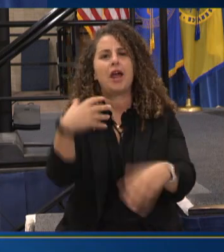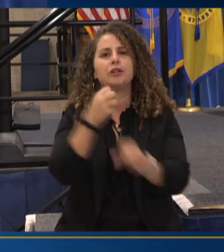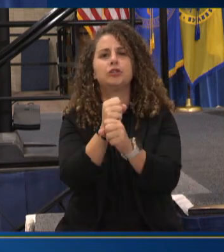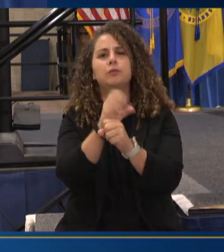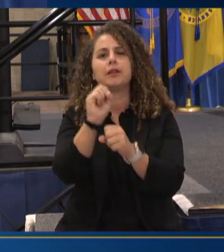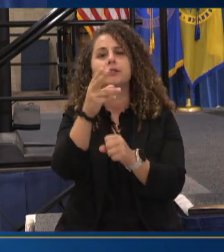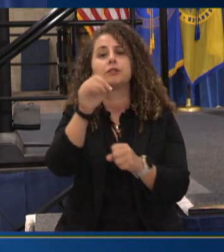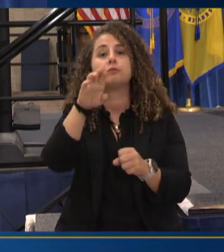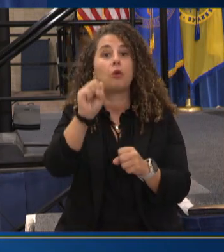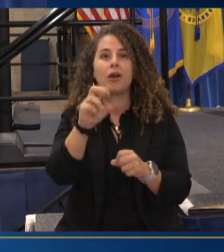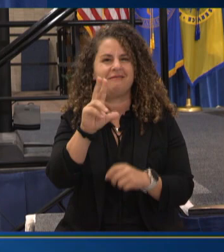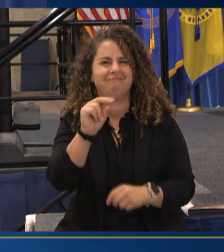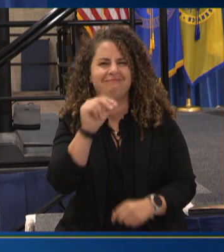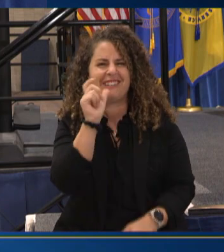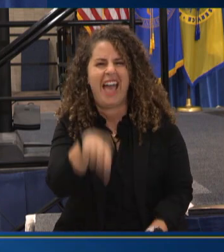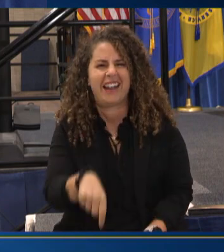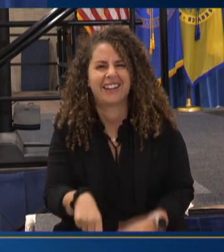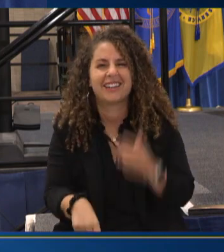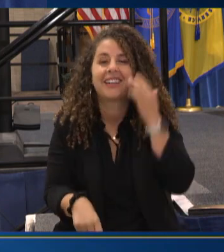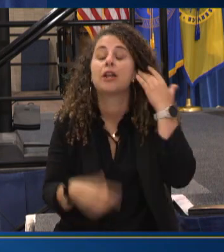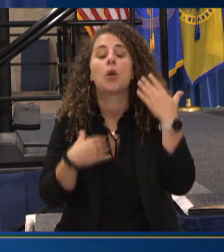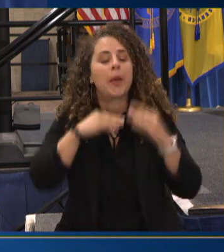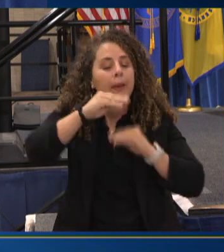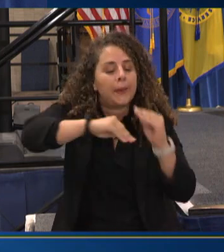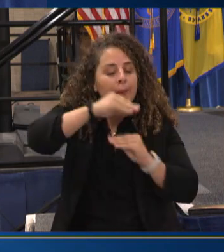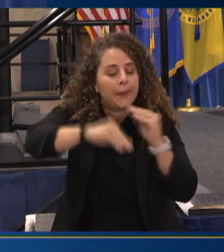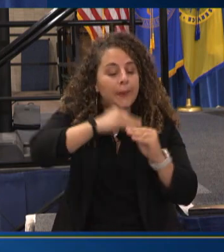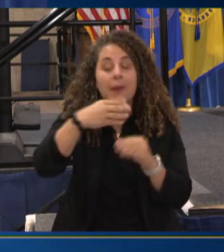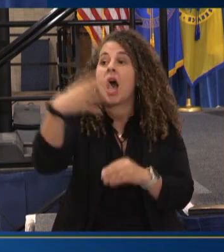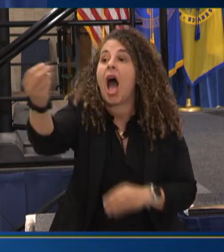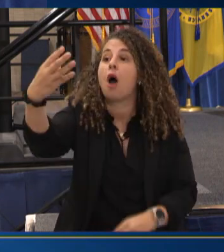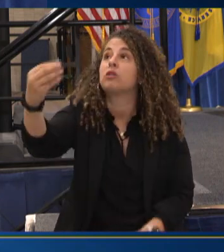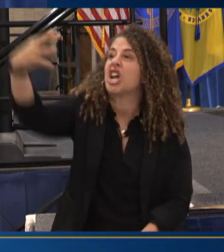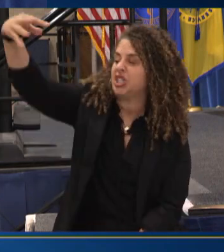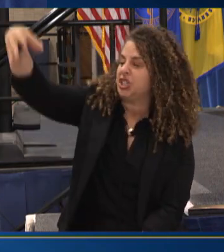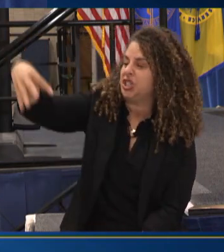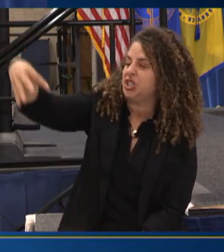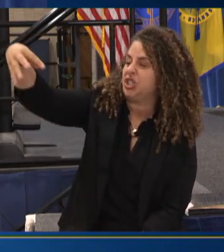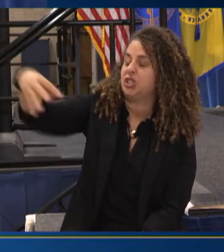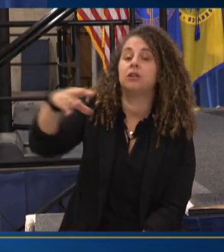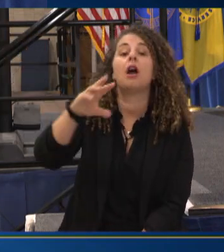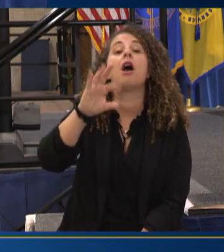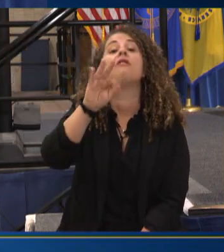We wrapped up our ingredients and we put them outside in aluminum foil and the